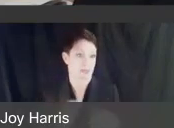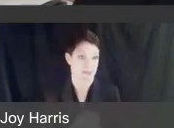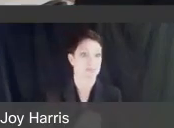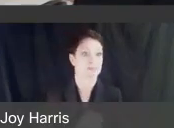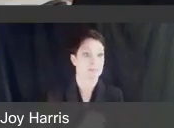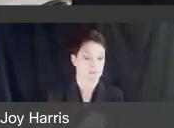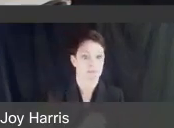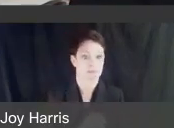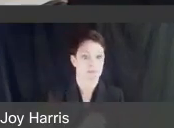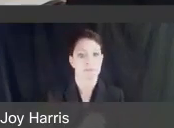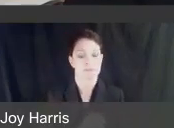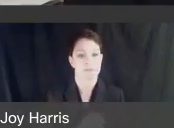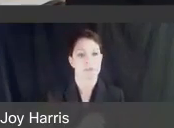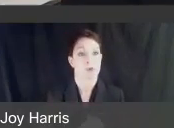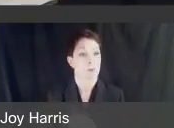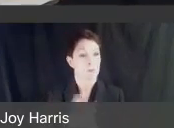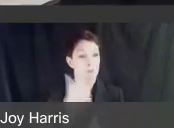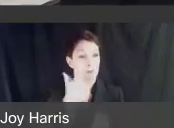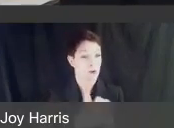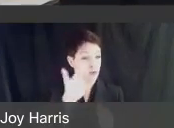For the latest guidance and updates, businesses are